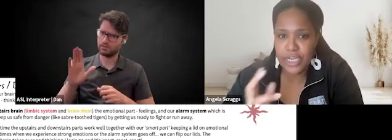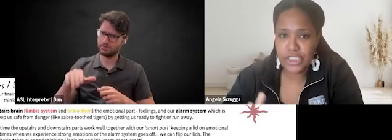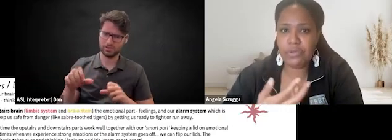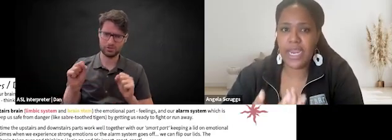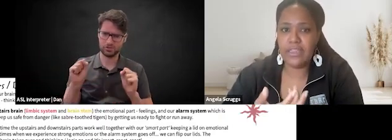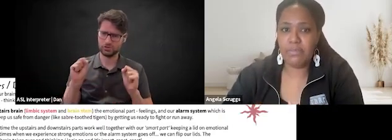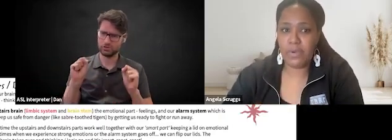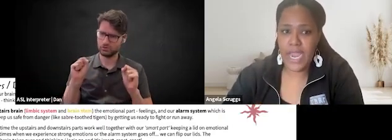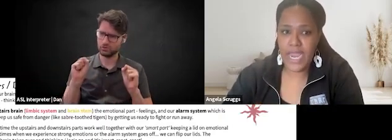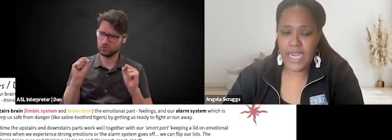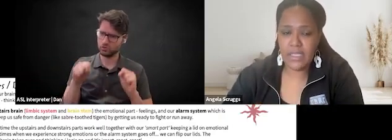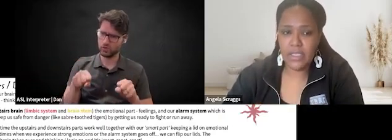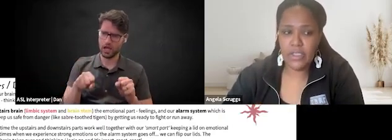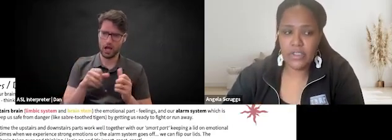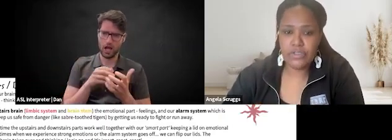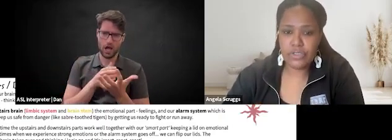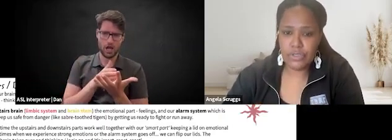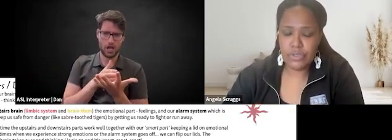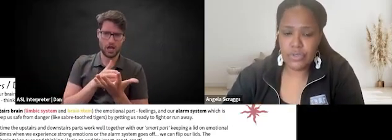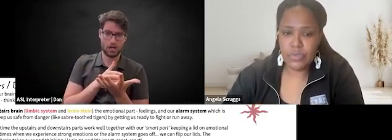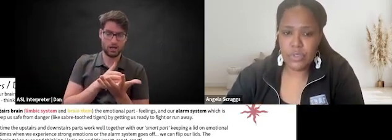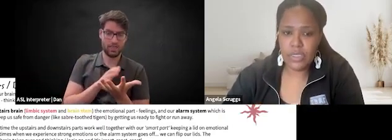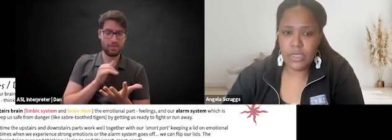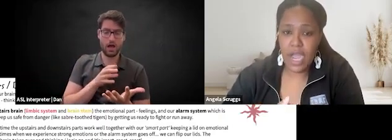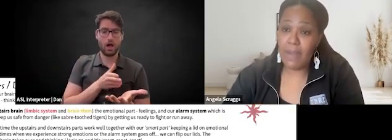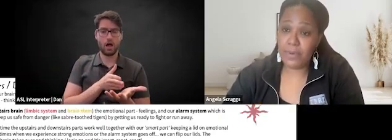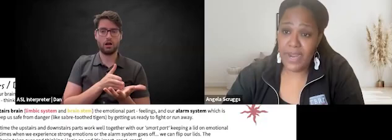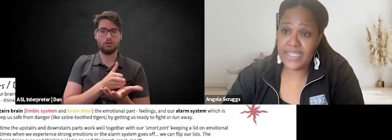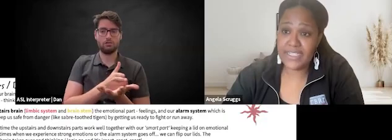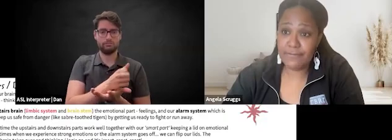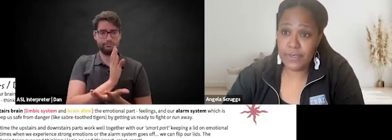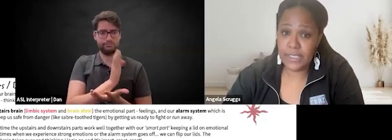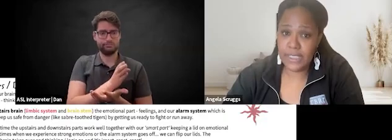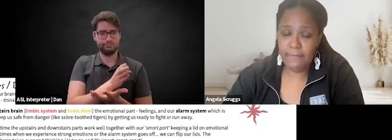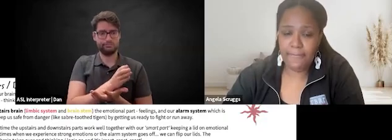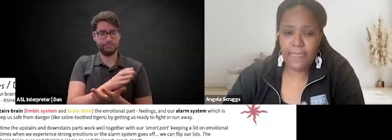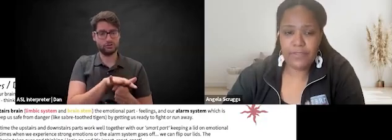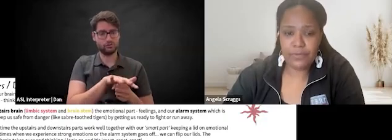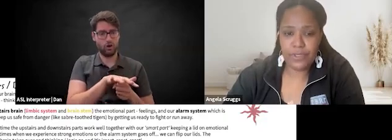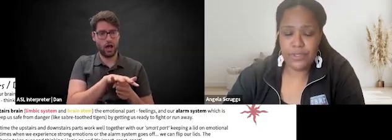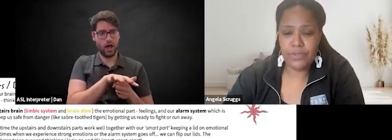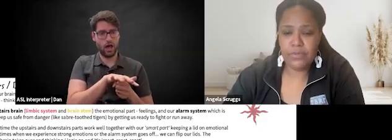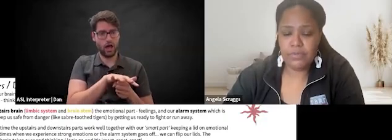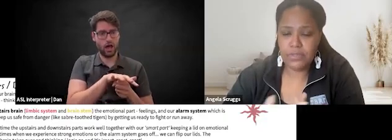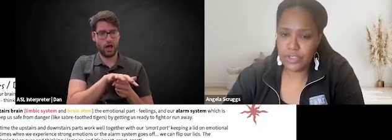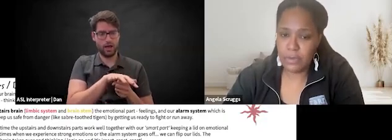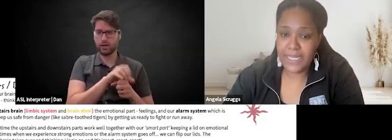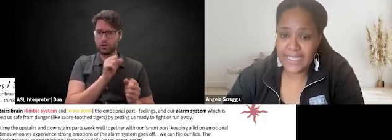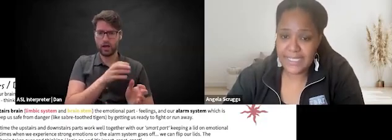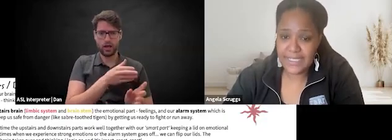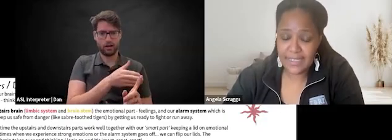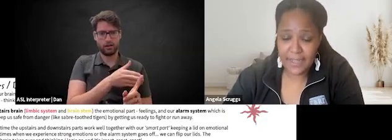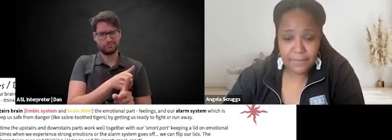or retrain the brain to operate differently through neuroplasticity.